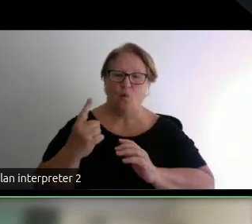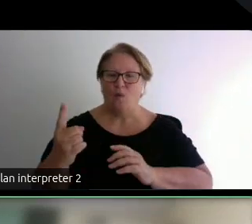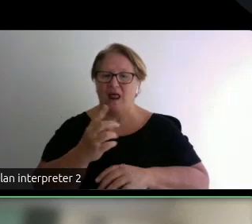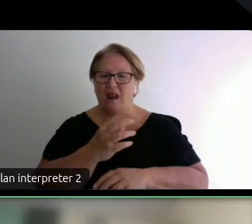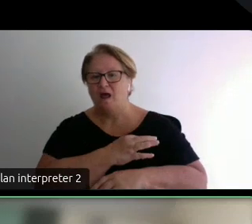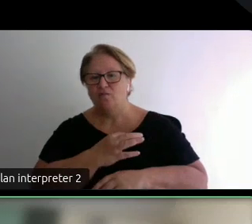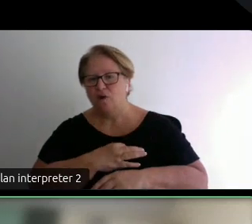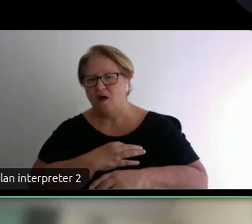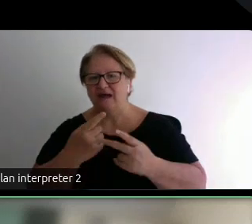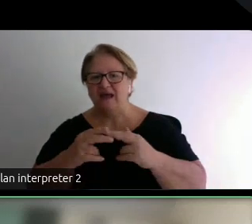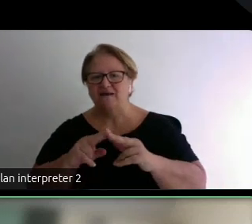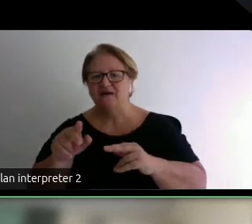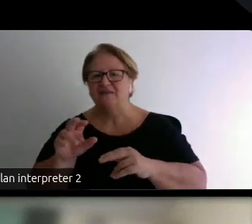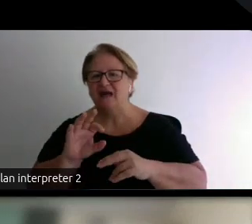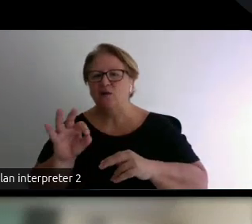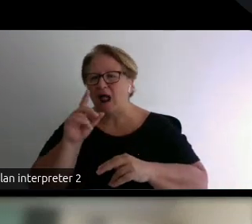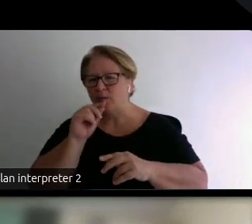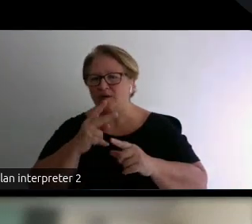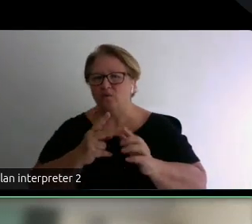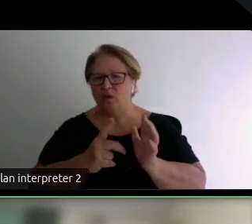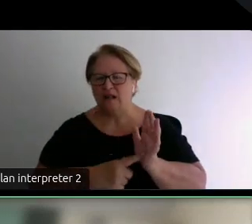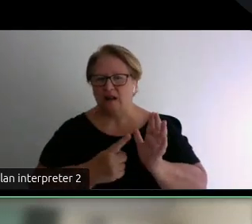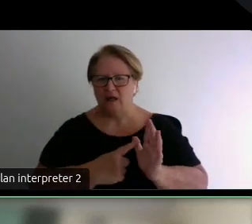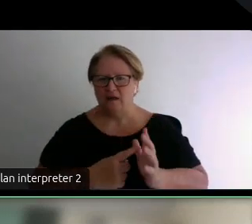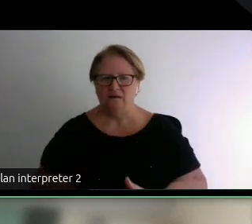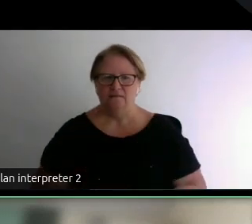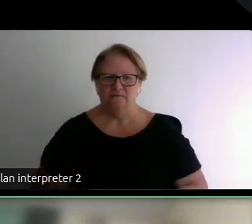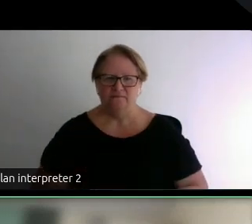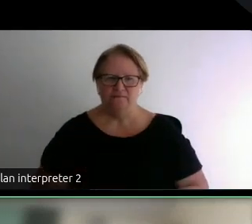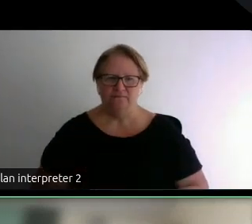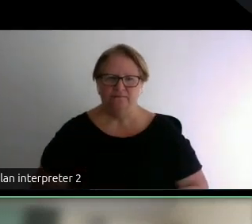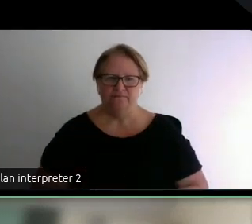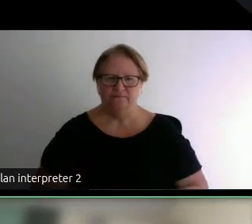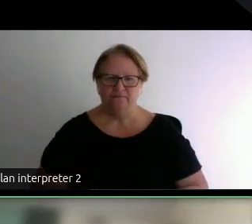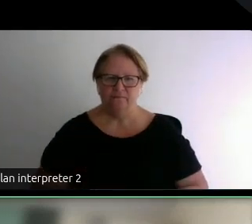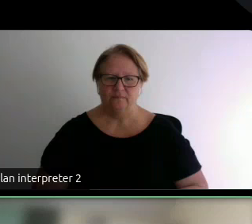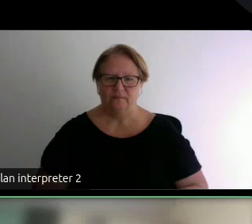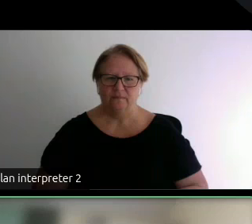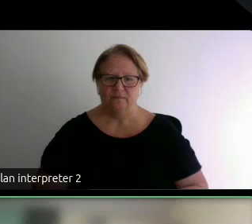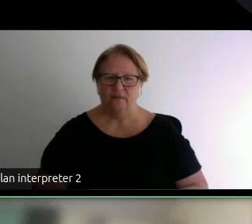not eligible for legal aid. The format for arbitration is different to mediation. So